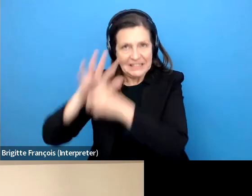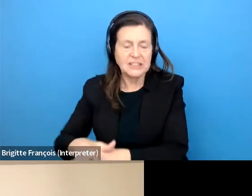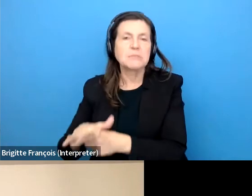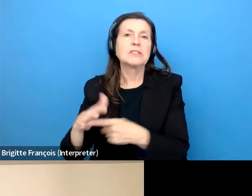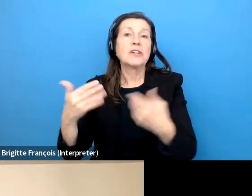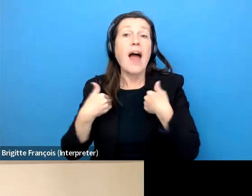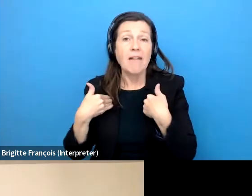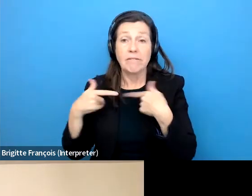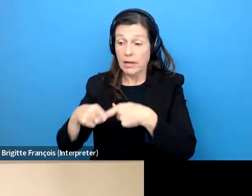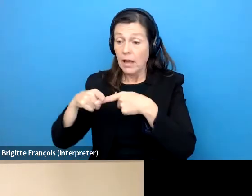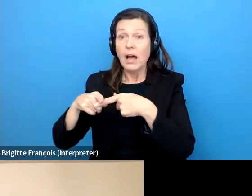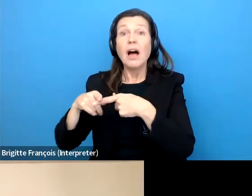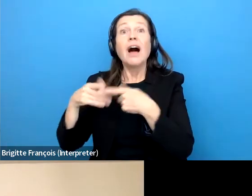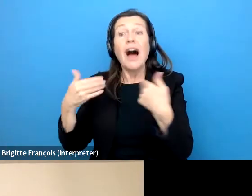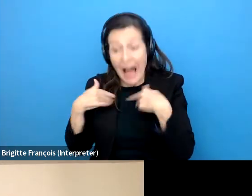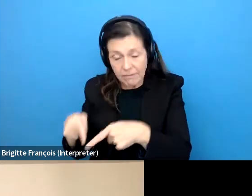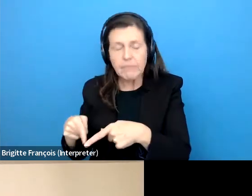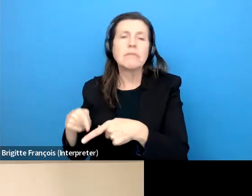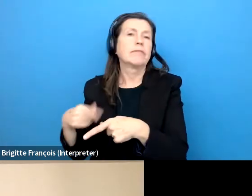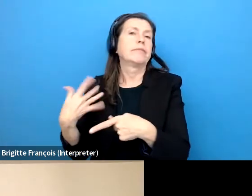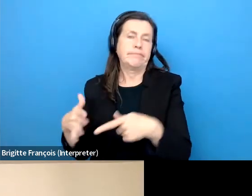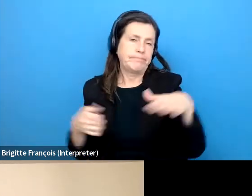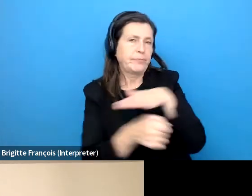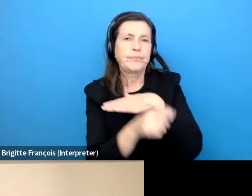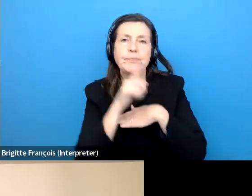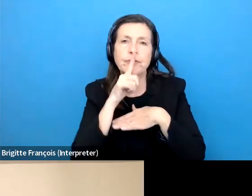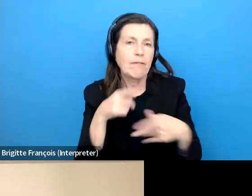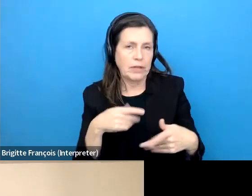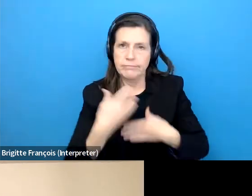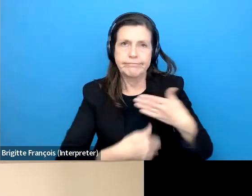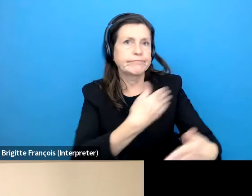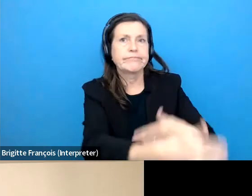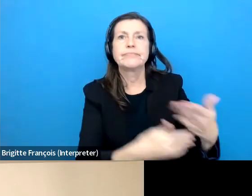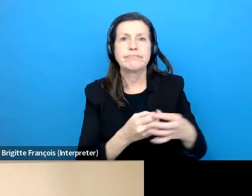It must be and it's defined as gender-based violence.